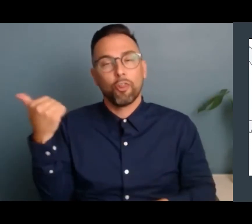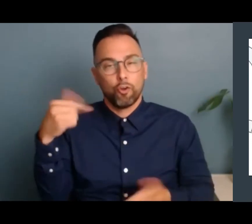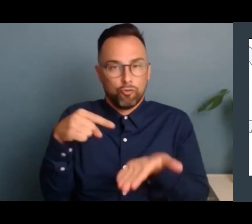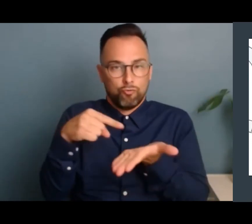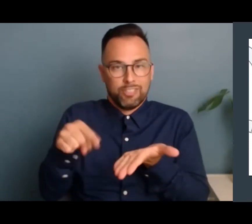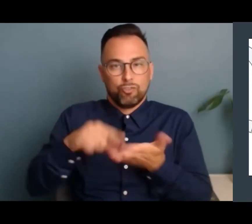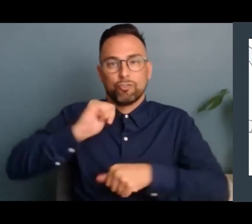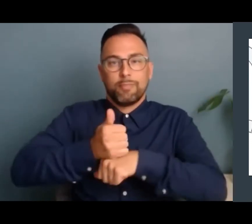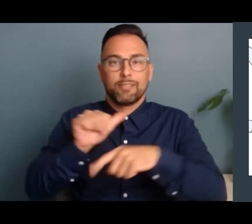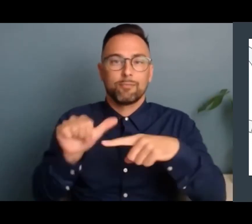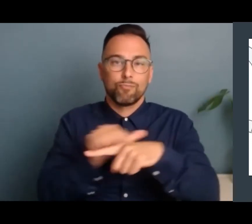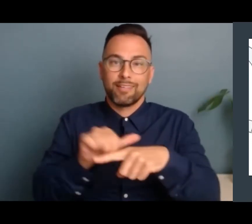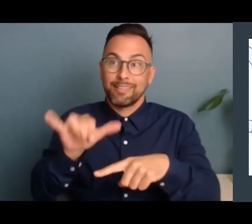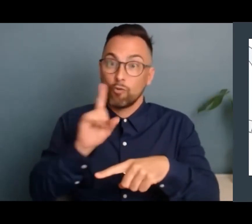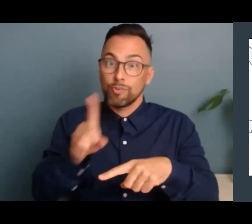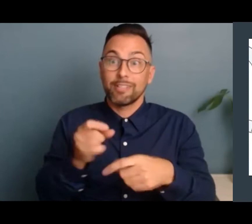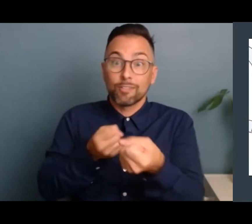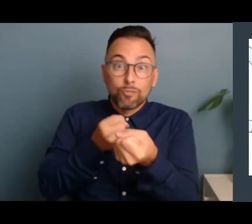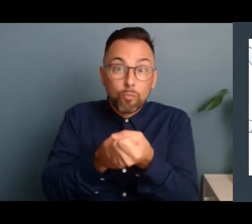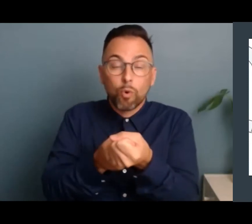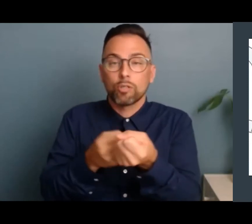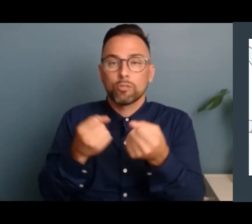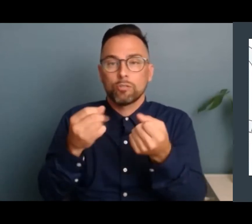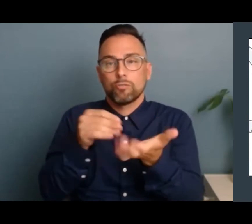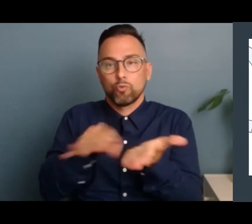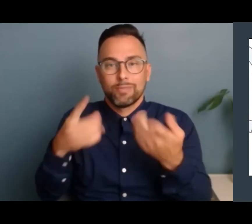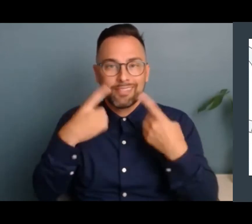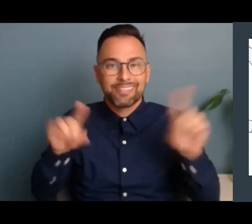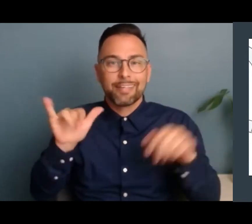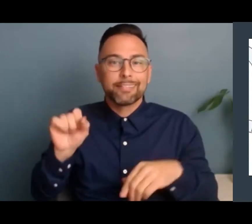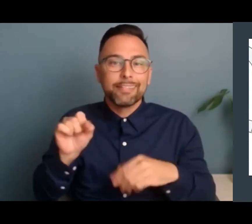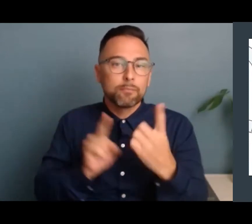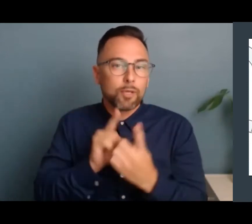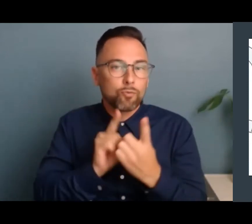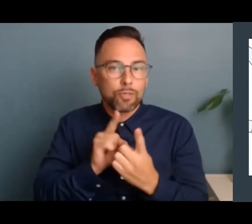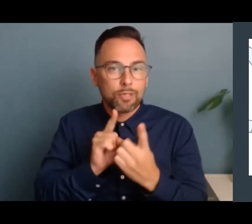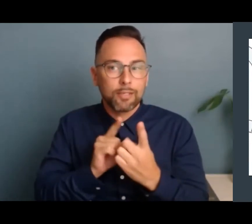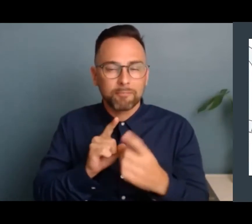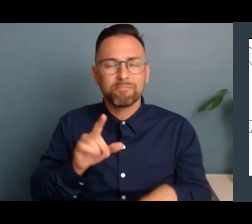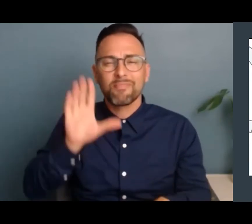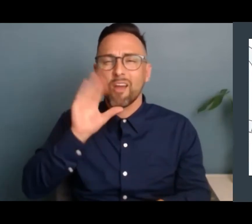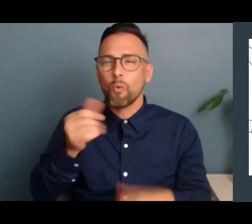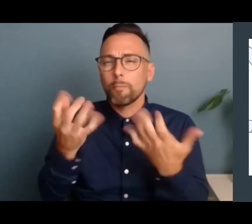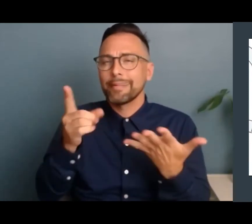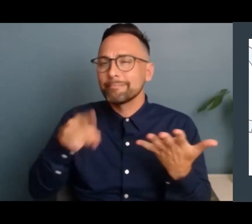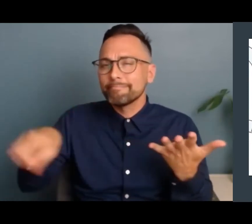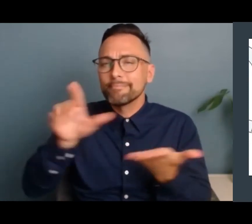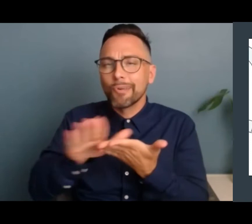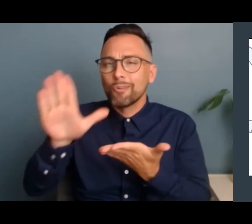Another research-based practice that really supports student success is mentoring.